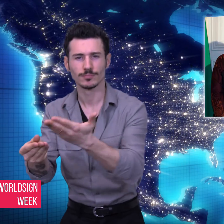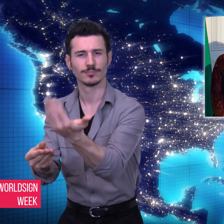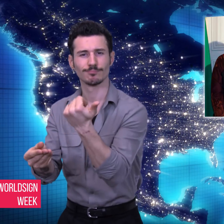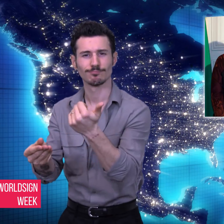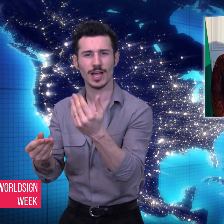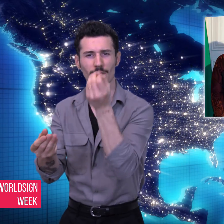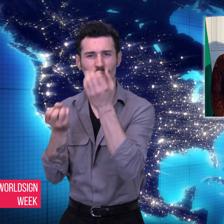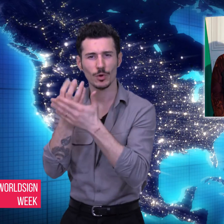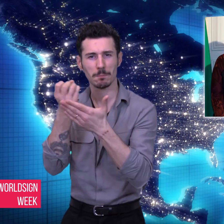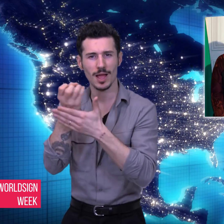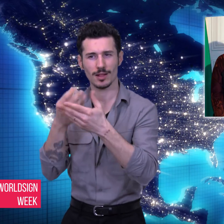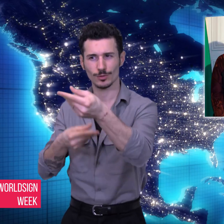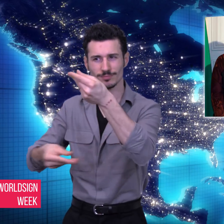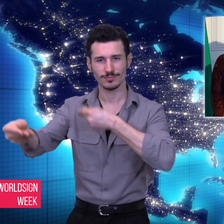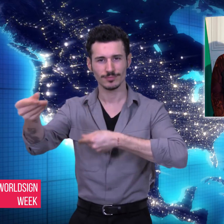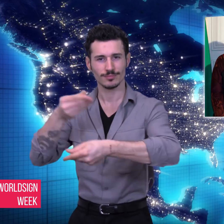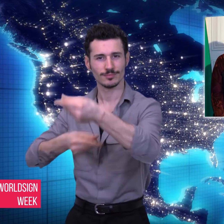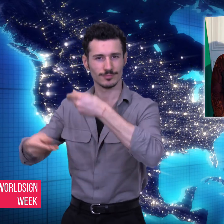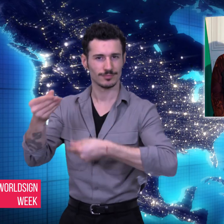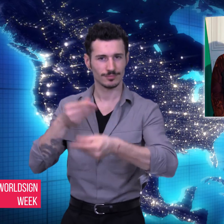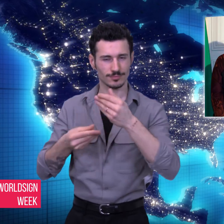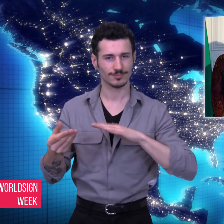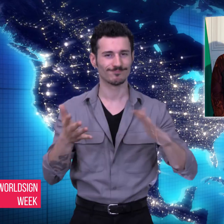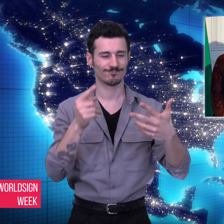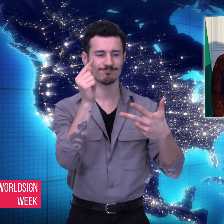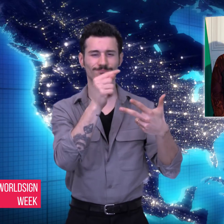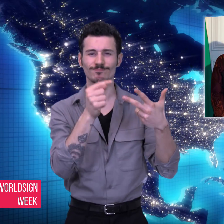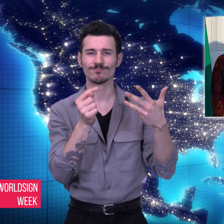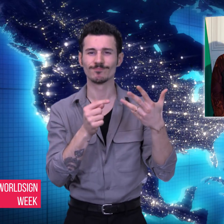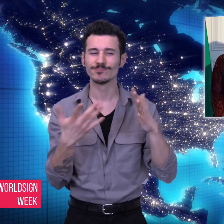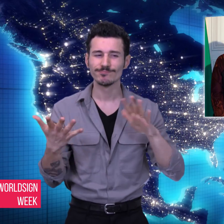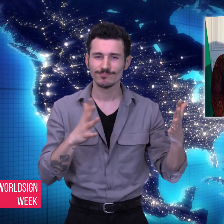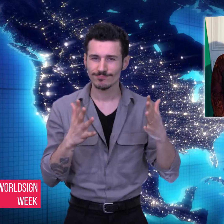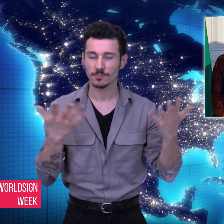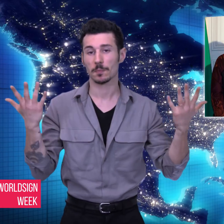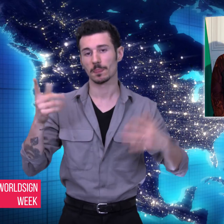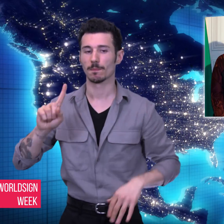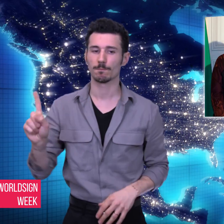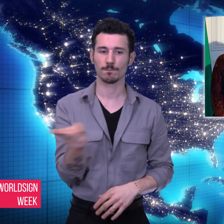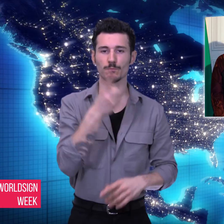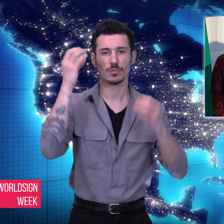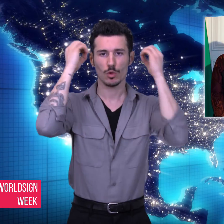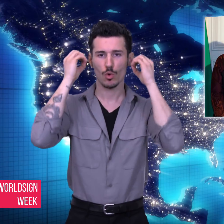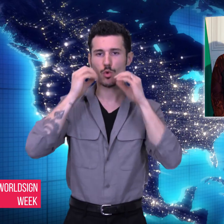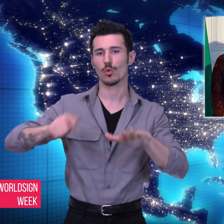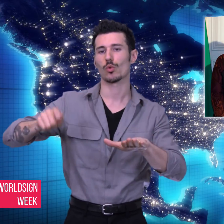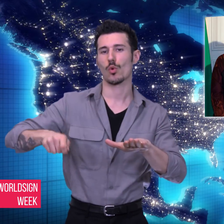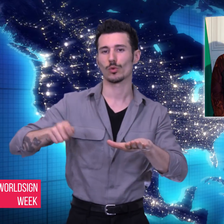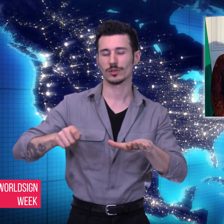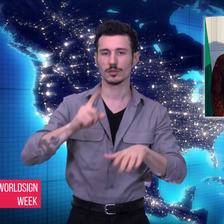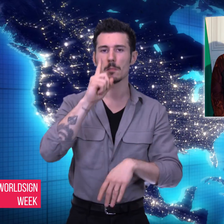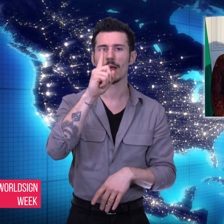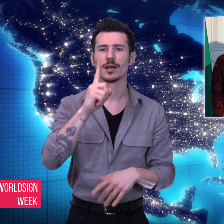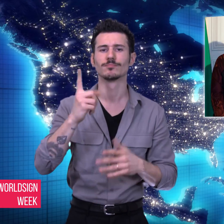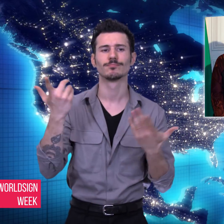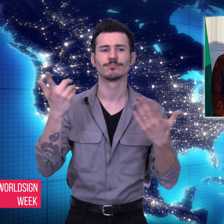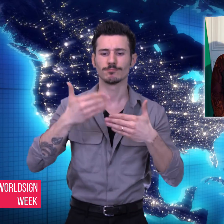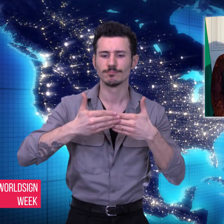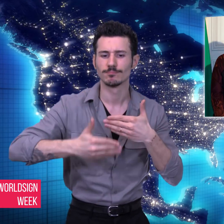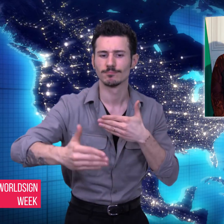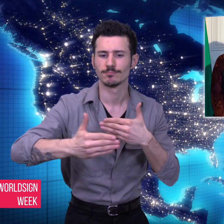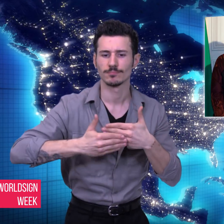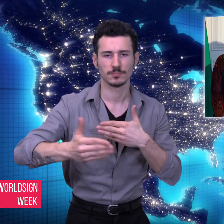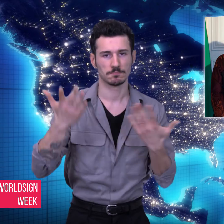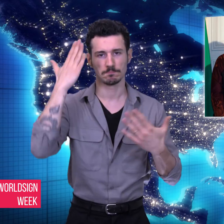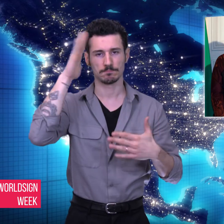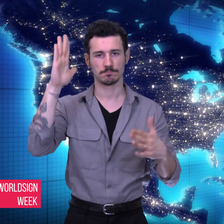A date has not been set for the